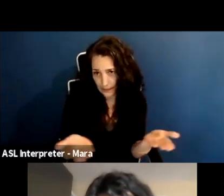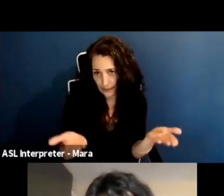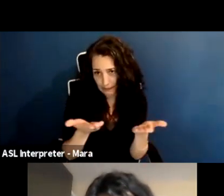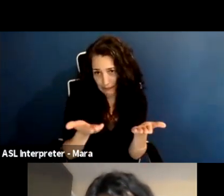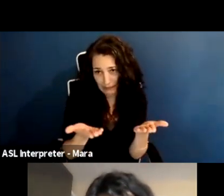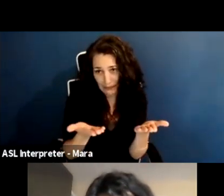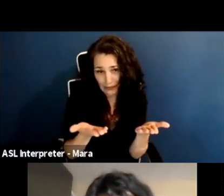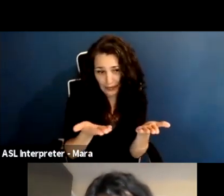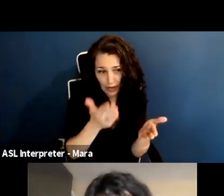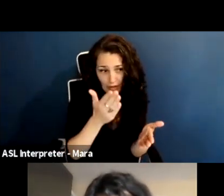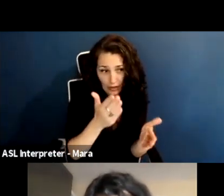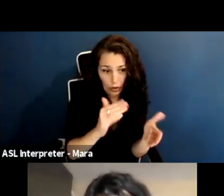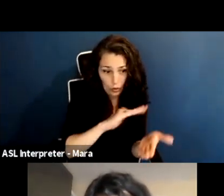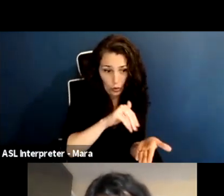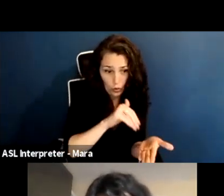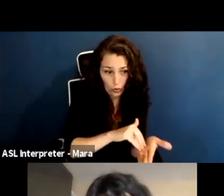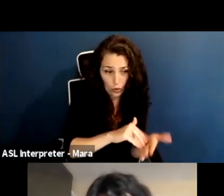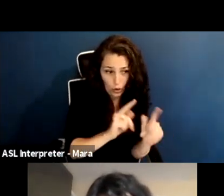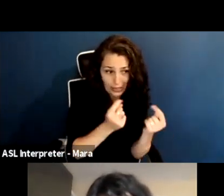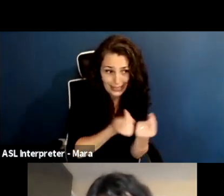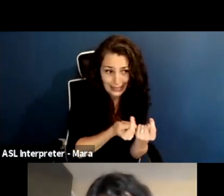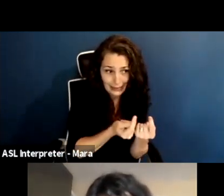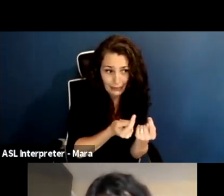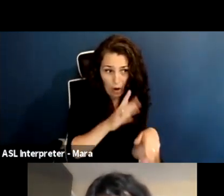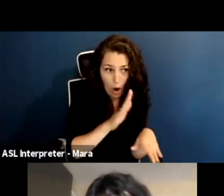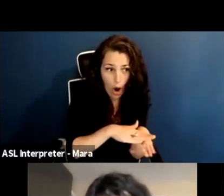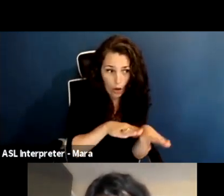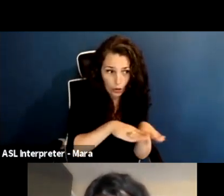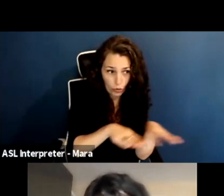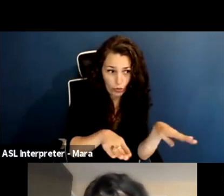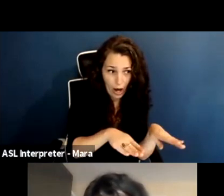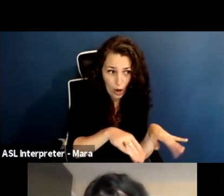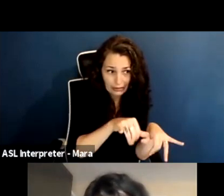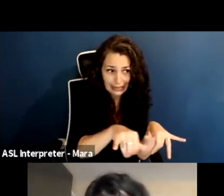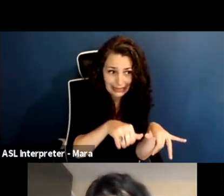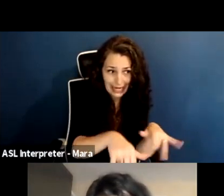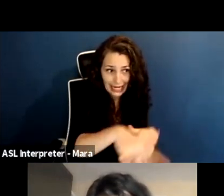and spending time with, like with Kayla and Arianna,